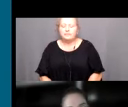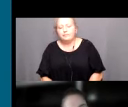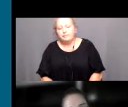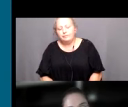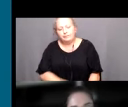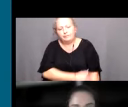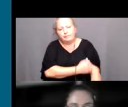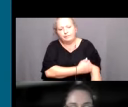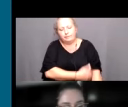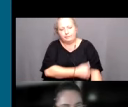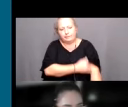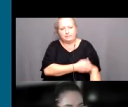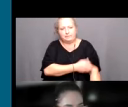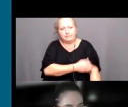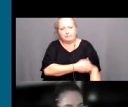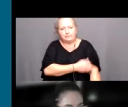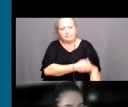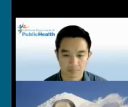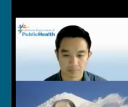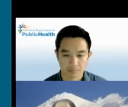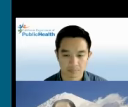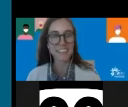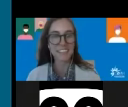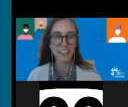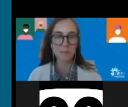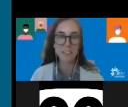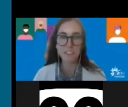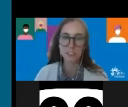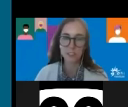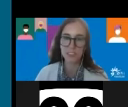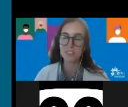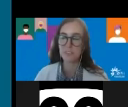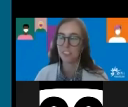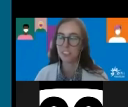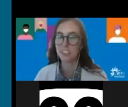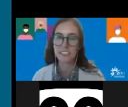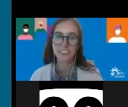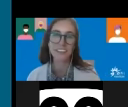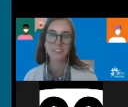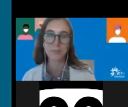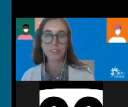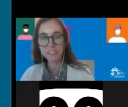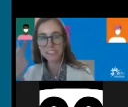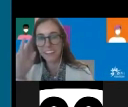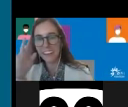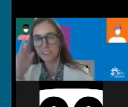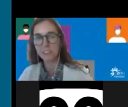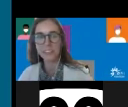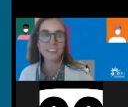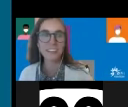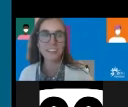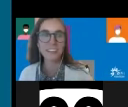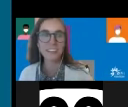Next slide, please. Thanks Abby for those instructions and welcome again everyone.